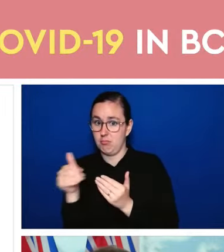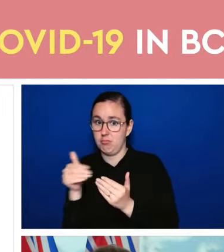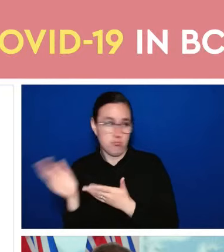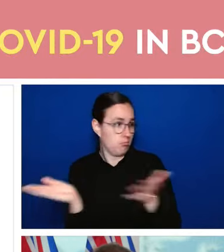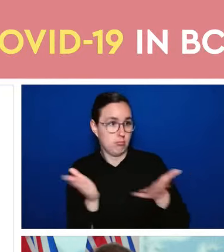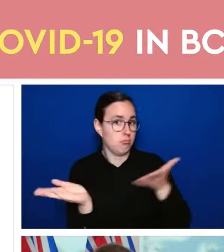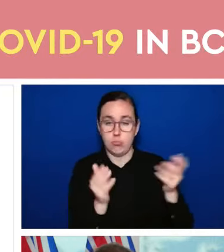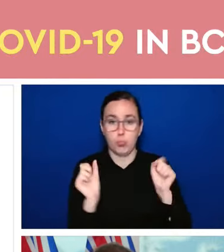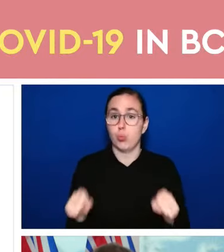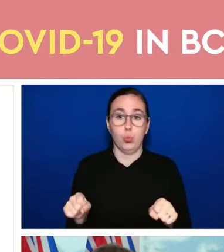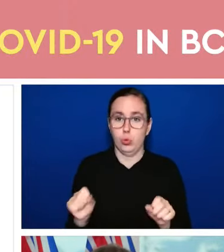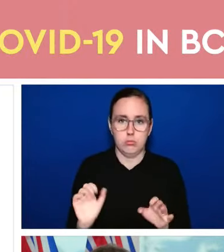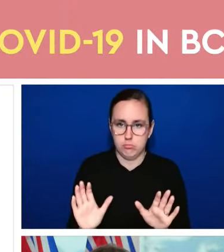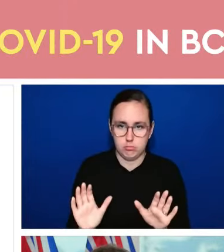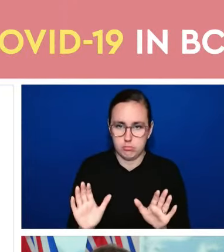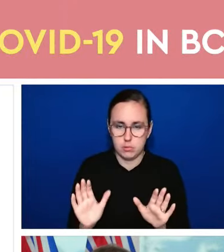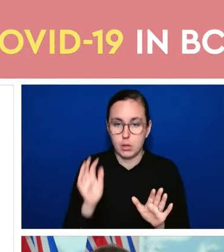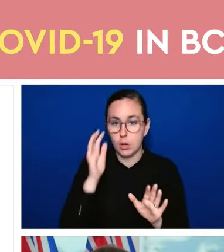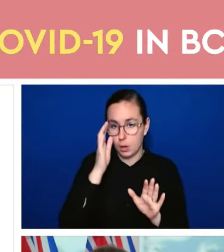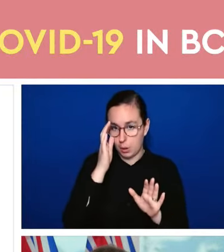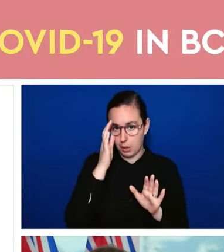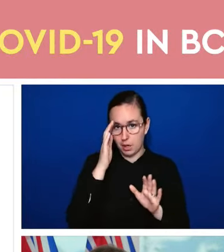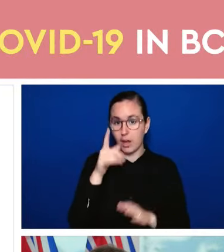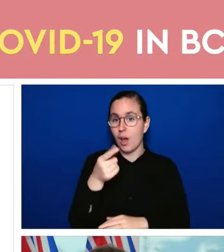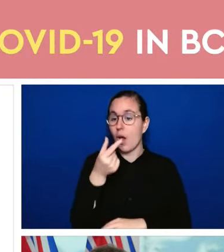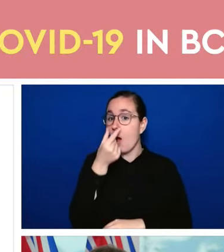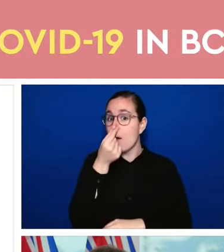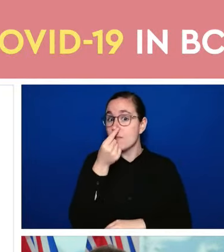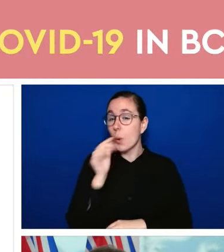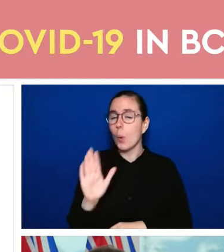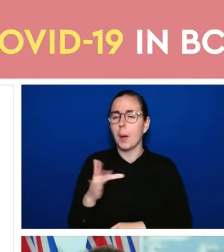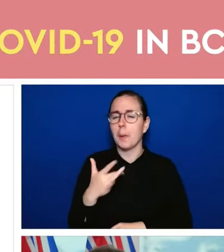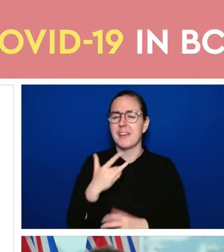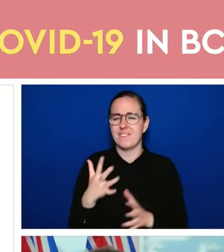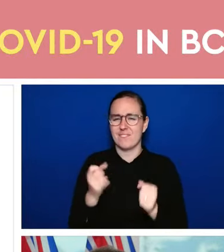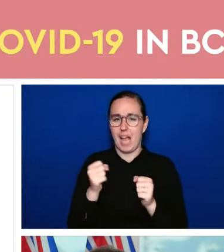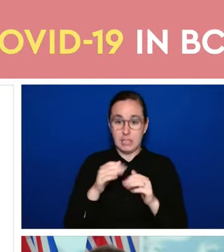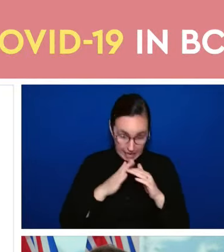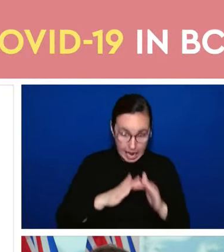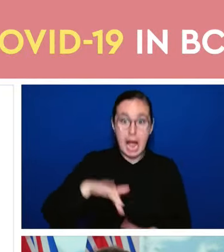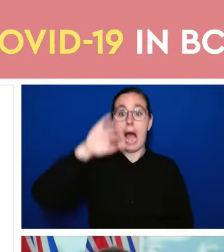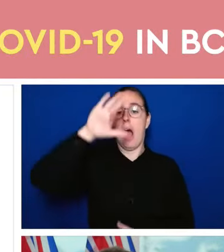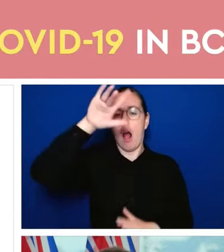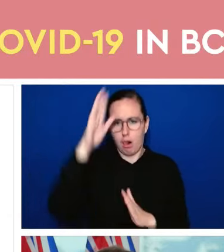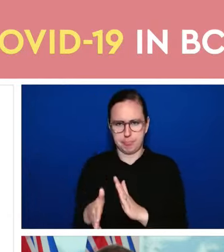be sharper but again we have to prepare for that. We're